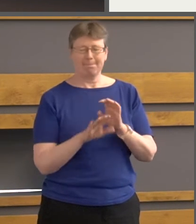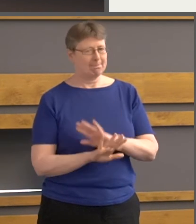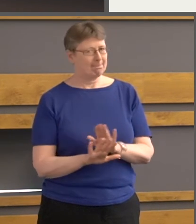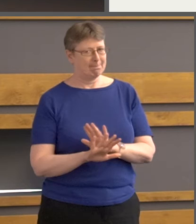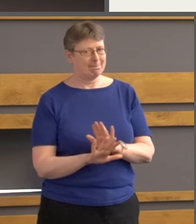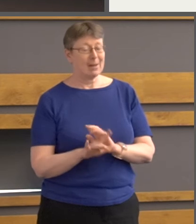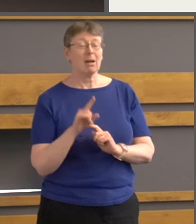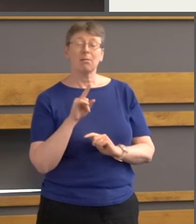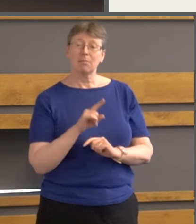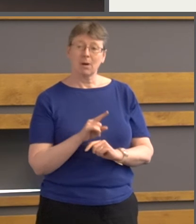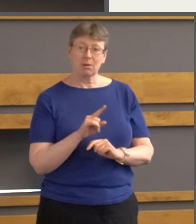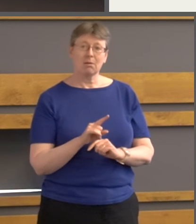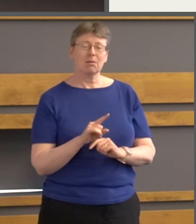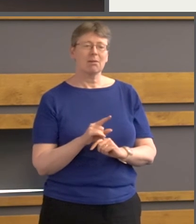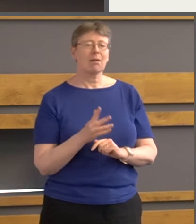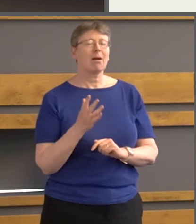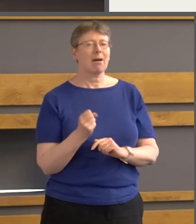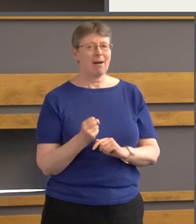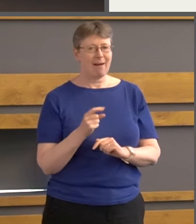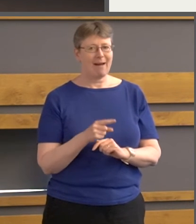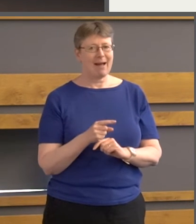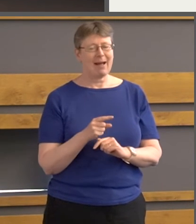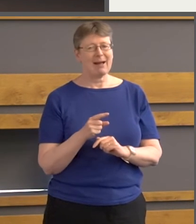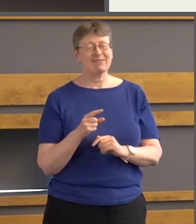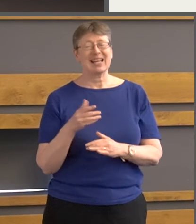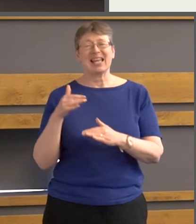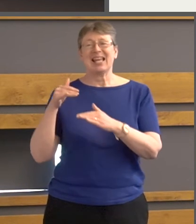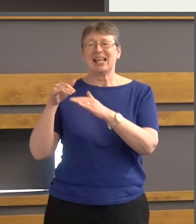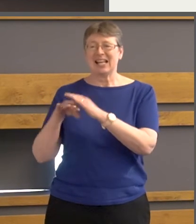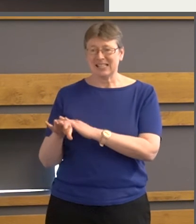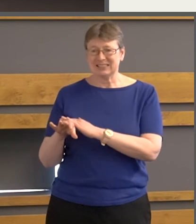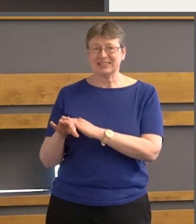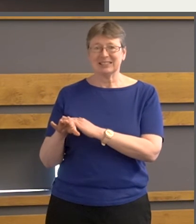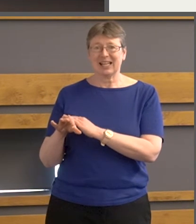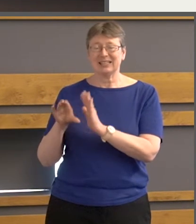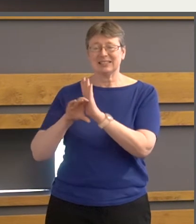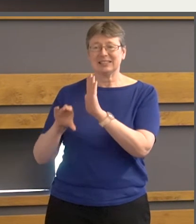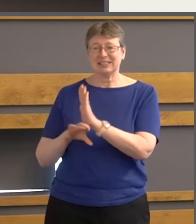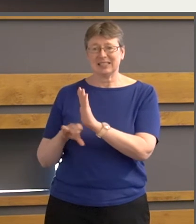they held the insider outsider stages within India. And that was very interesting